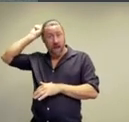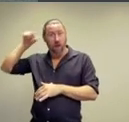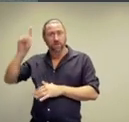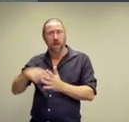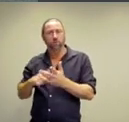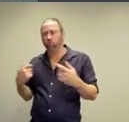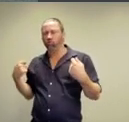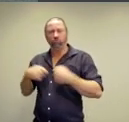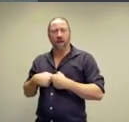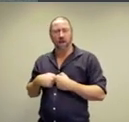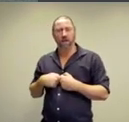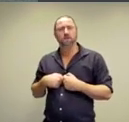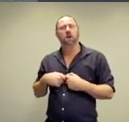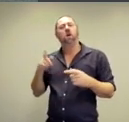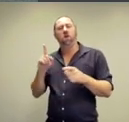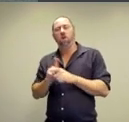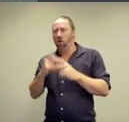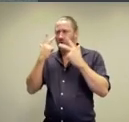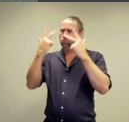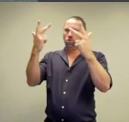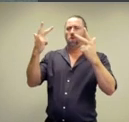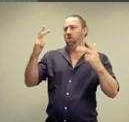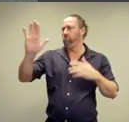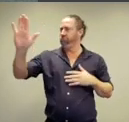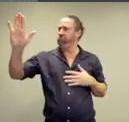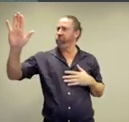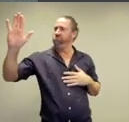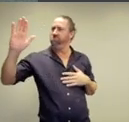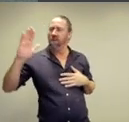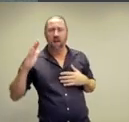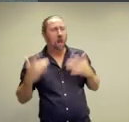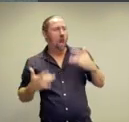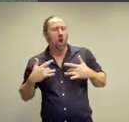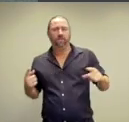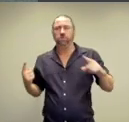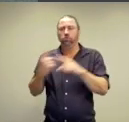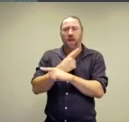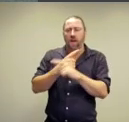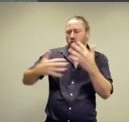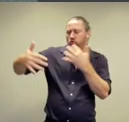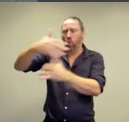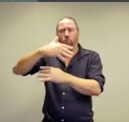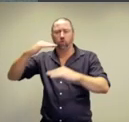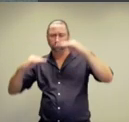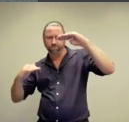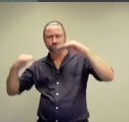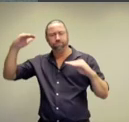to adopt the jacket as a really clear sartorial expression of the changing conditions of the time, the